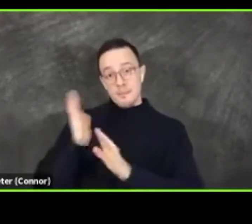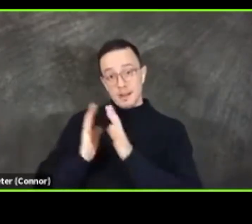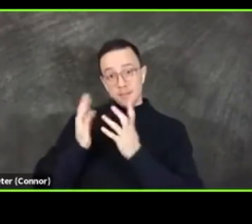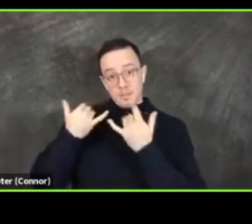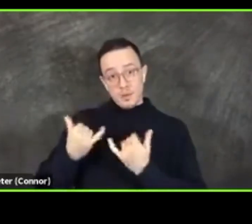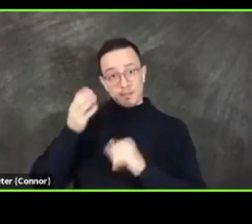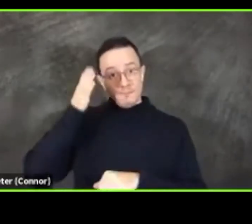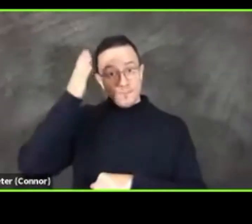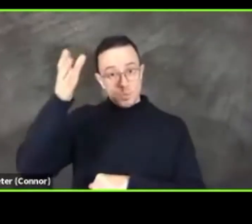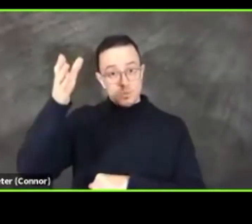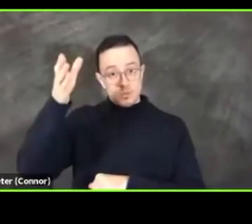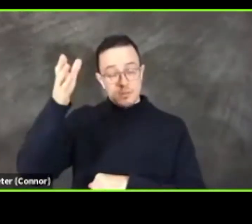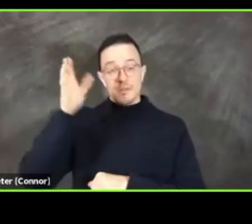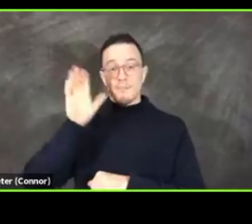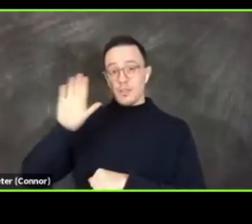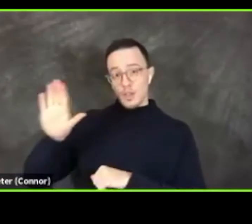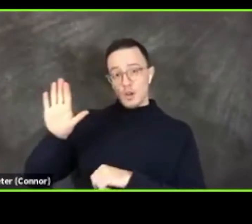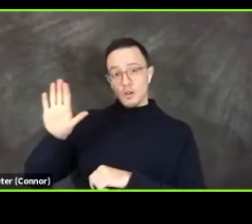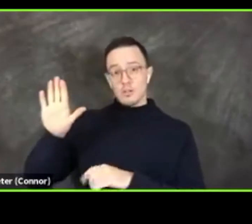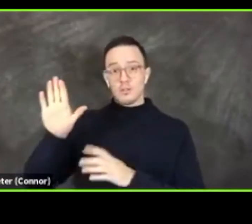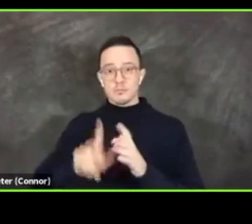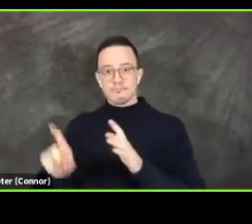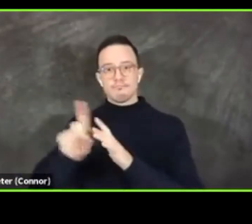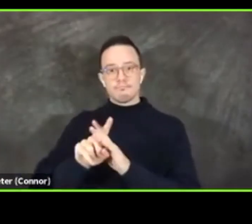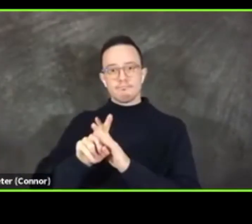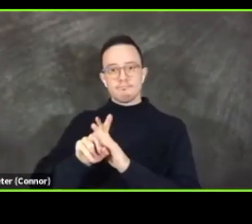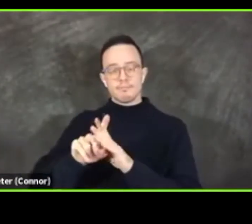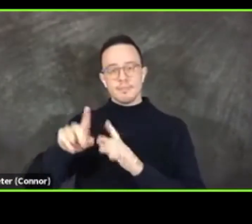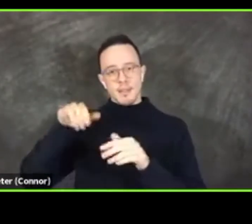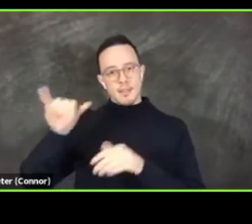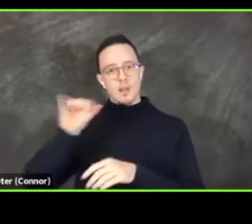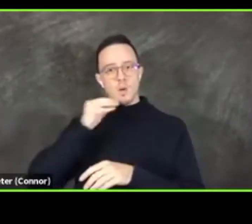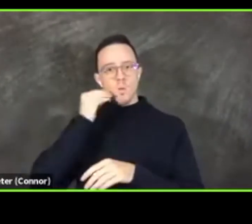HOMELAND AND THROUGHOUT THE LENAPE DIASPORA; AS WELL AS THE LEADERSHIP AND CONTINUED